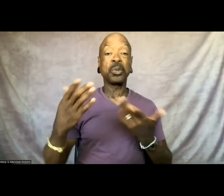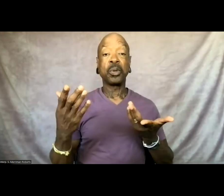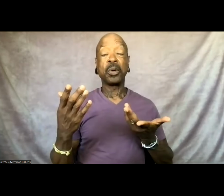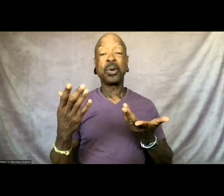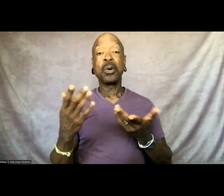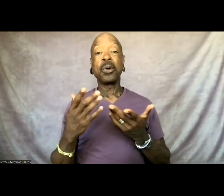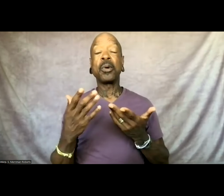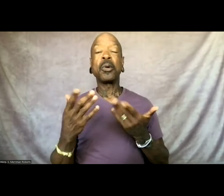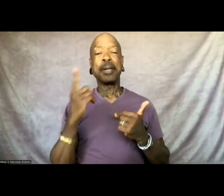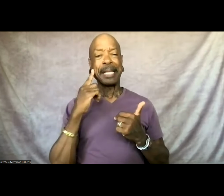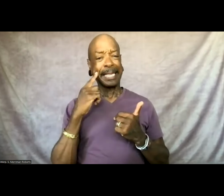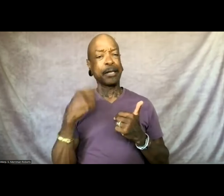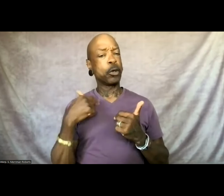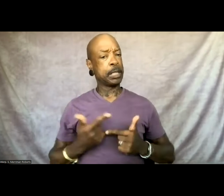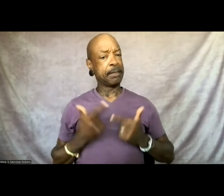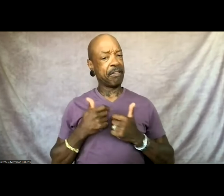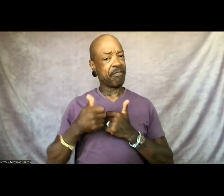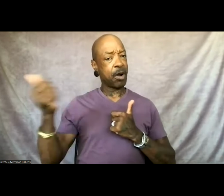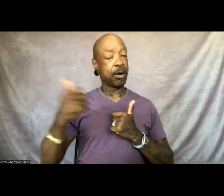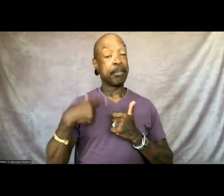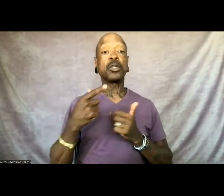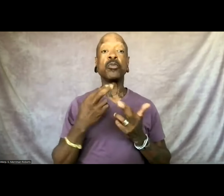those that don't know, we are the independent living